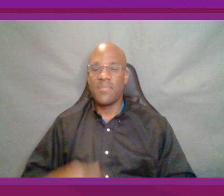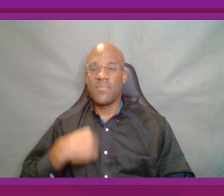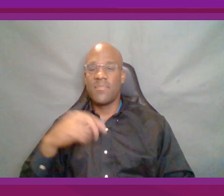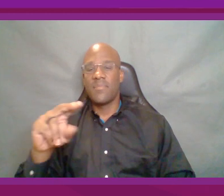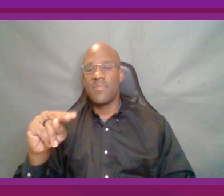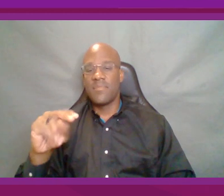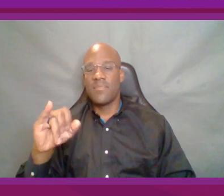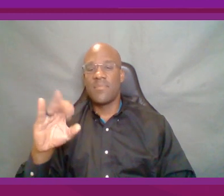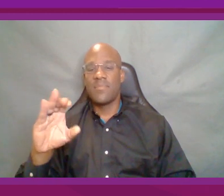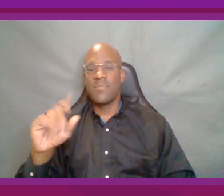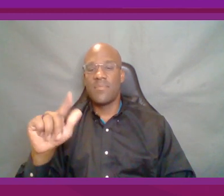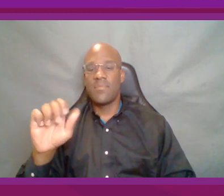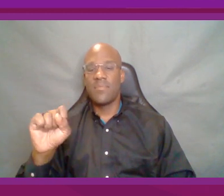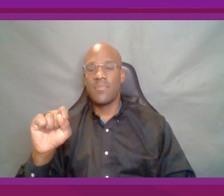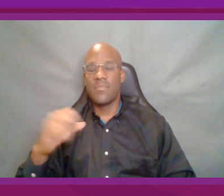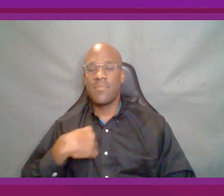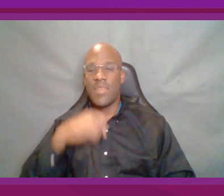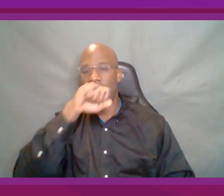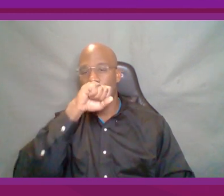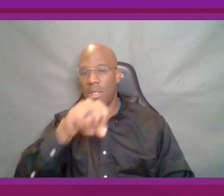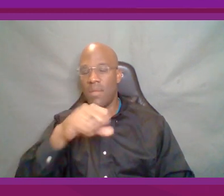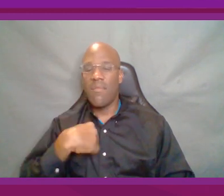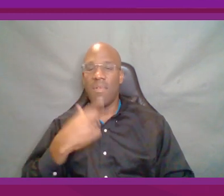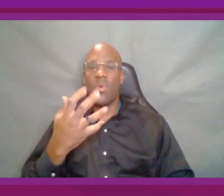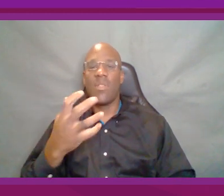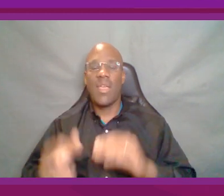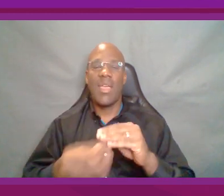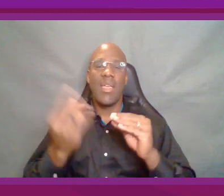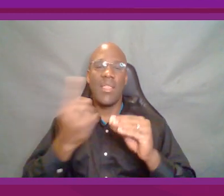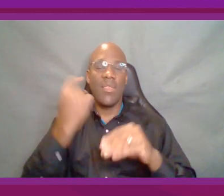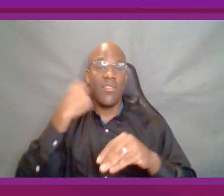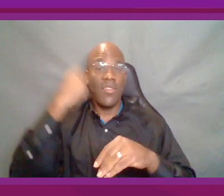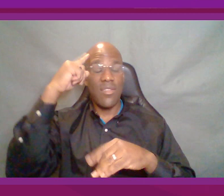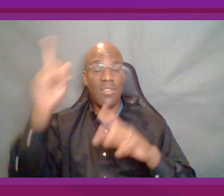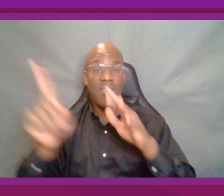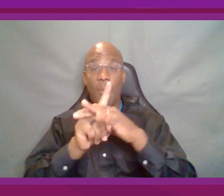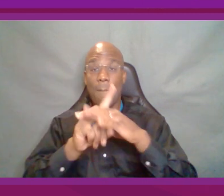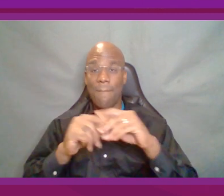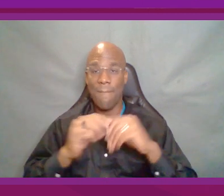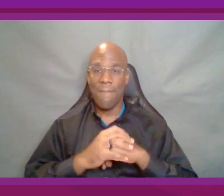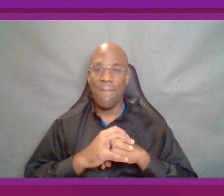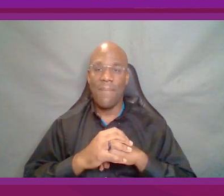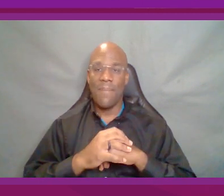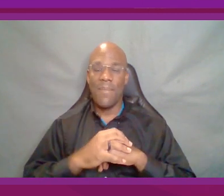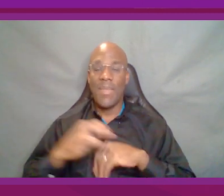[NICHOLAS]: This is Nicholas. I'd like to - I love that and d I'd like to add something that has popped in my head while we were talking. I could hear say an employer listening to this going,